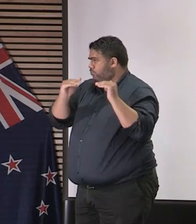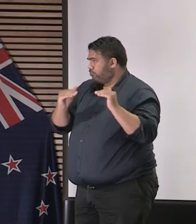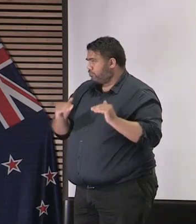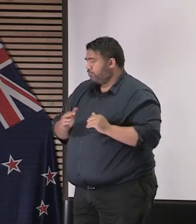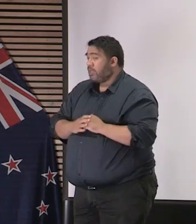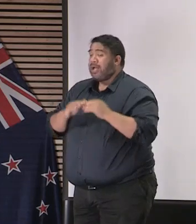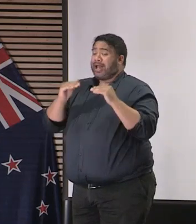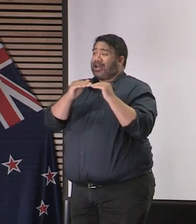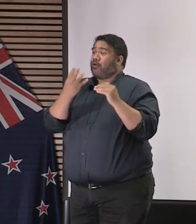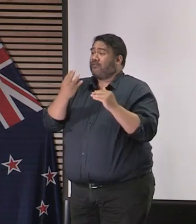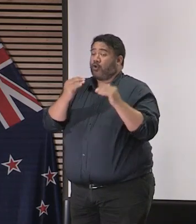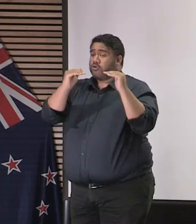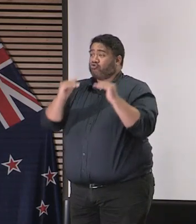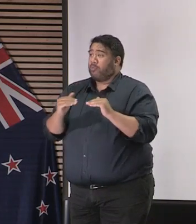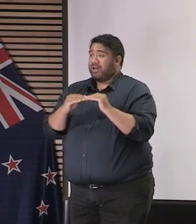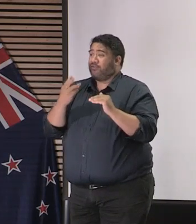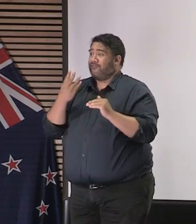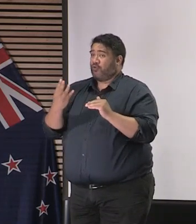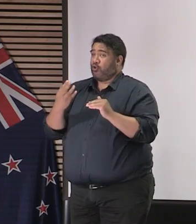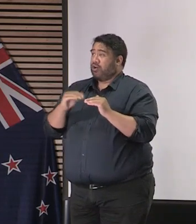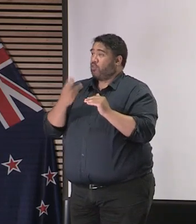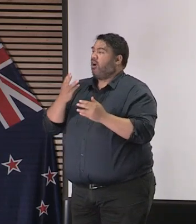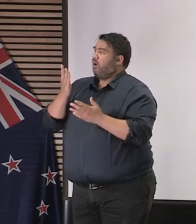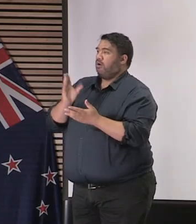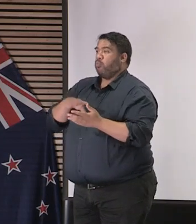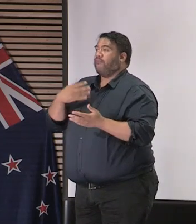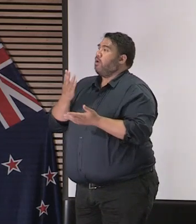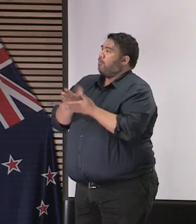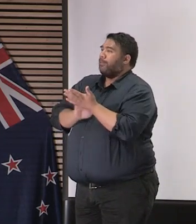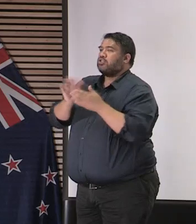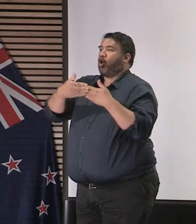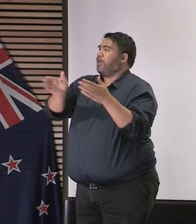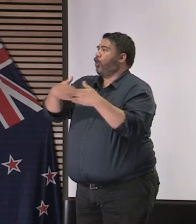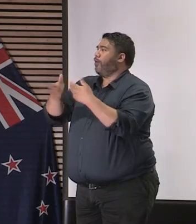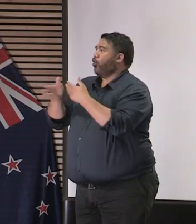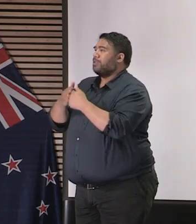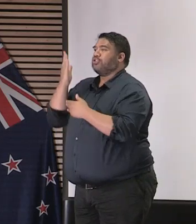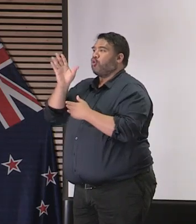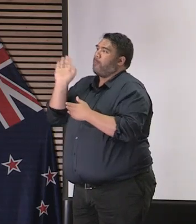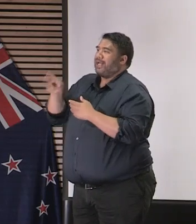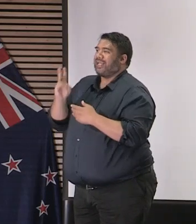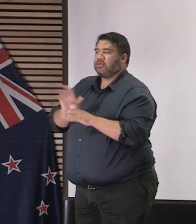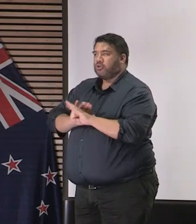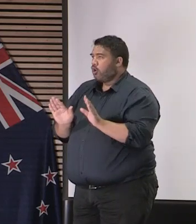through all of the different scenarios. I want to say when level 4 ends people should not